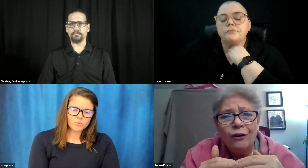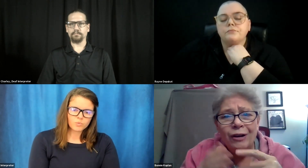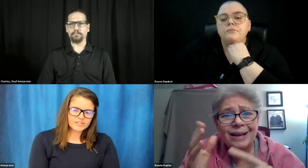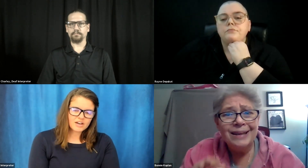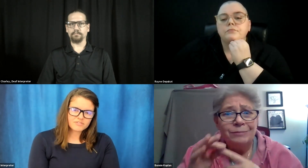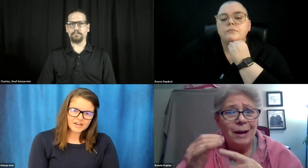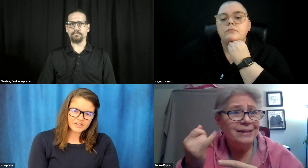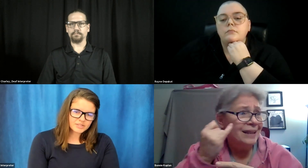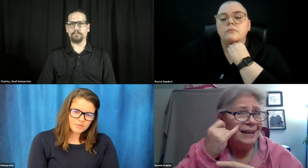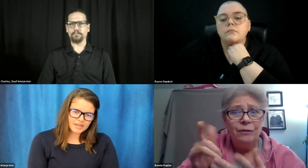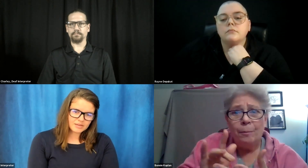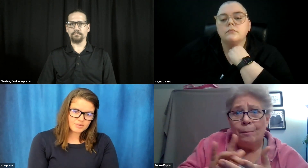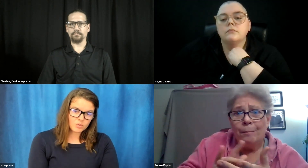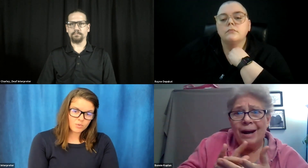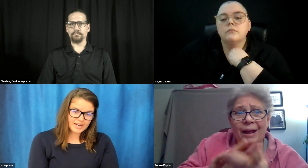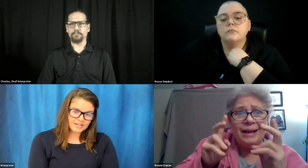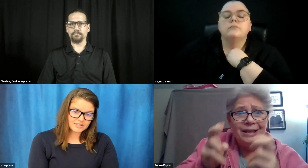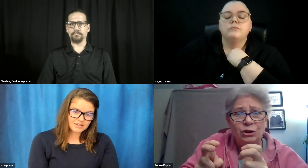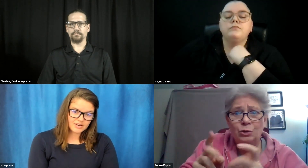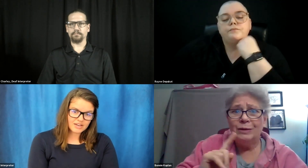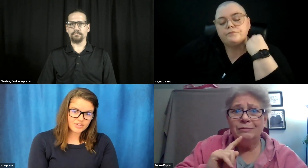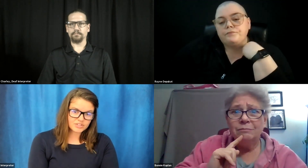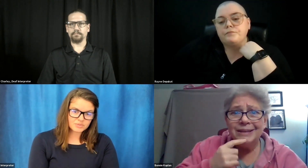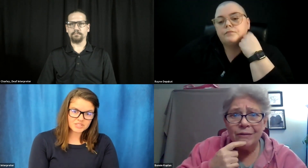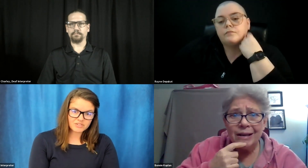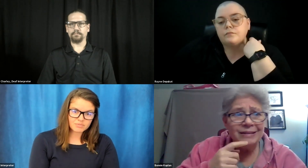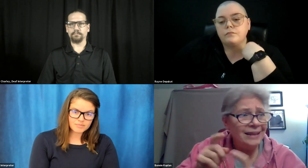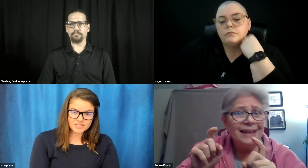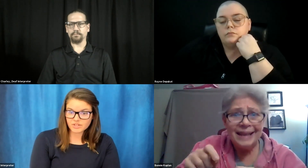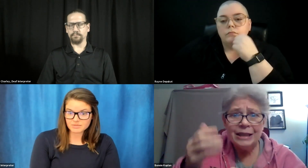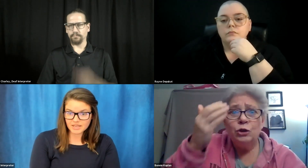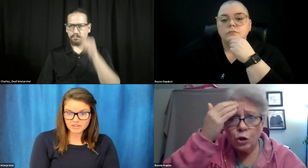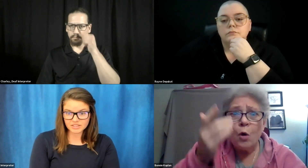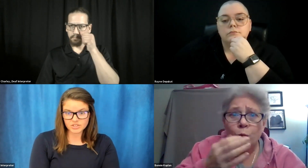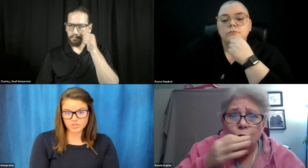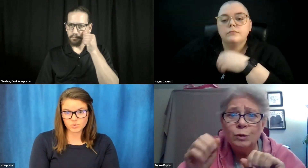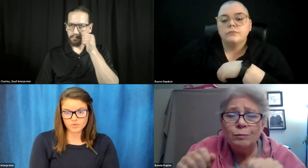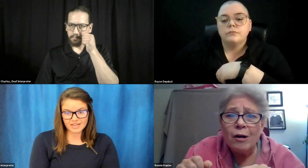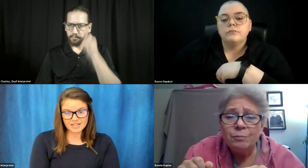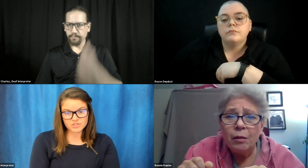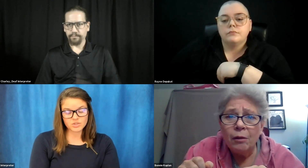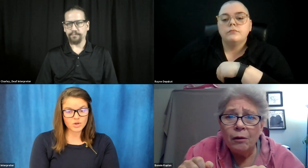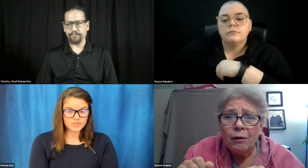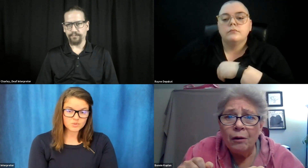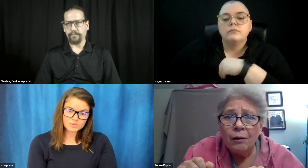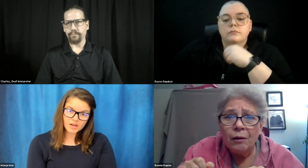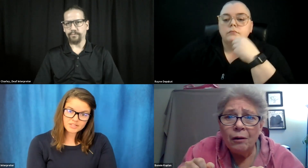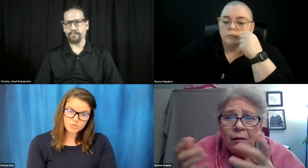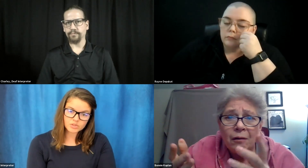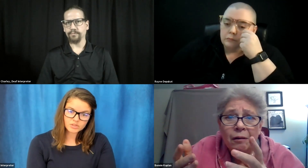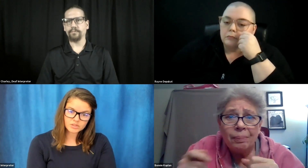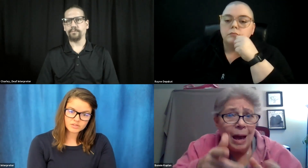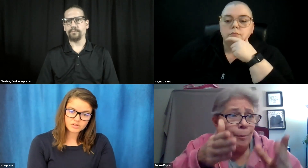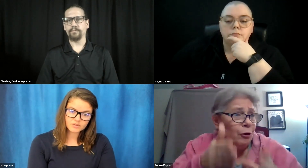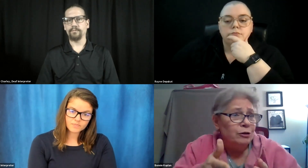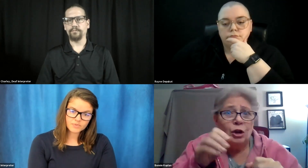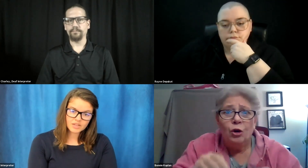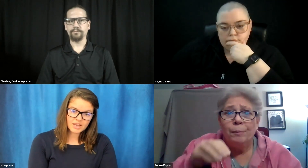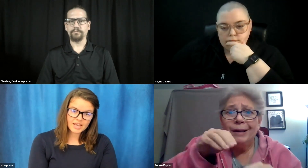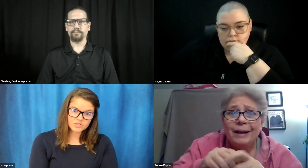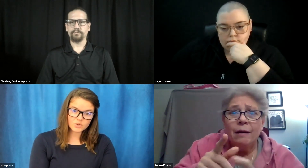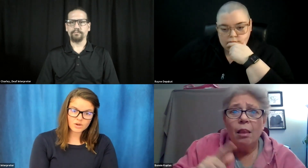But it's not fair to be making people wait. If there's a specific serious medical issue, they need to know as soon as possible.